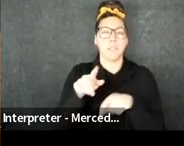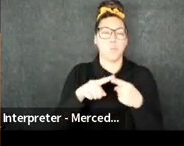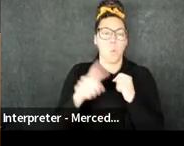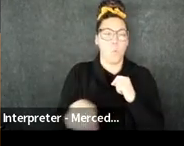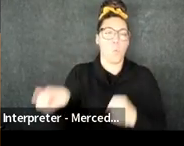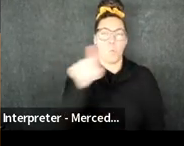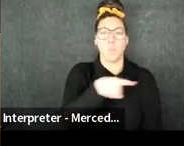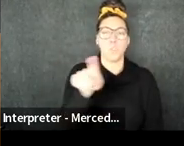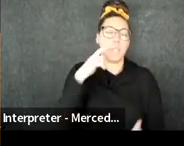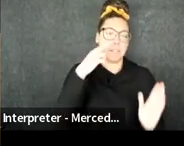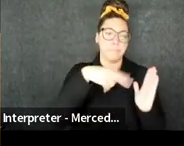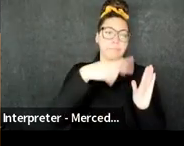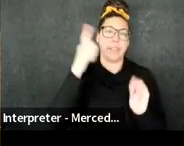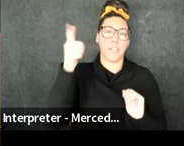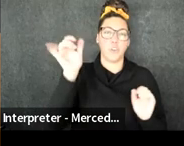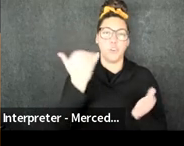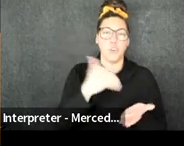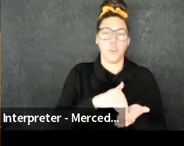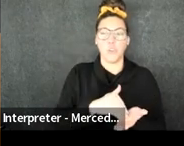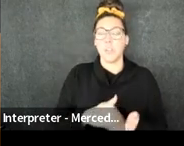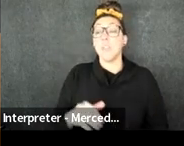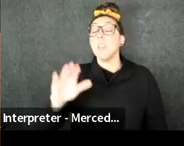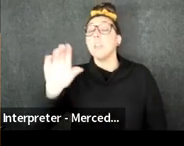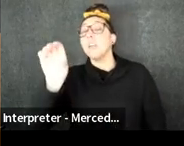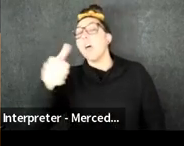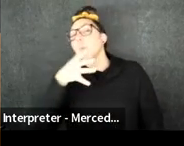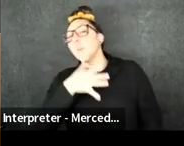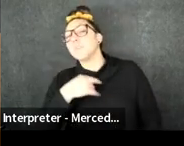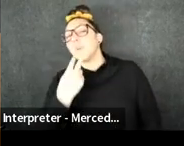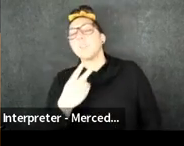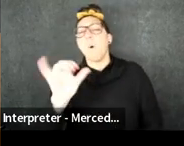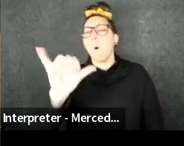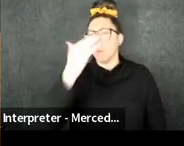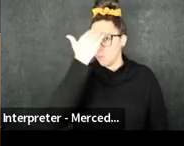So if and and also know that both the psych interns in the MSW interns